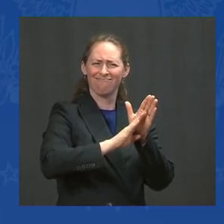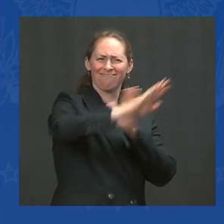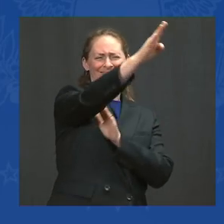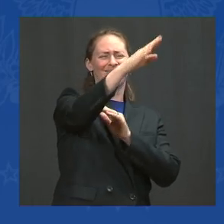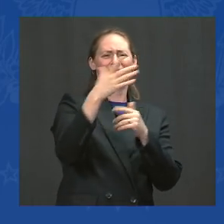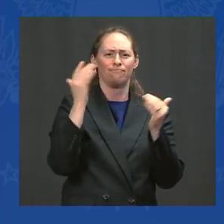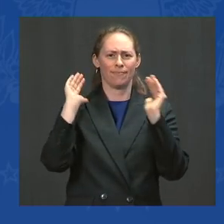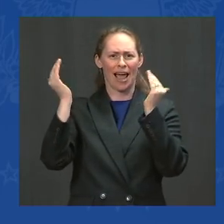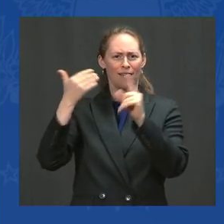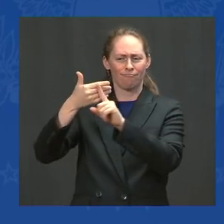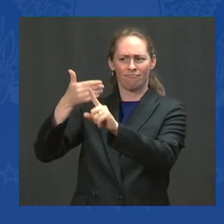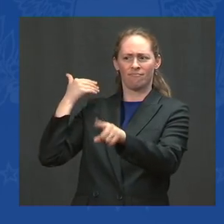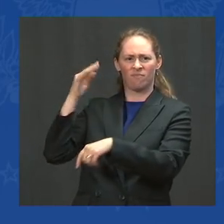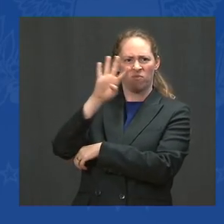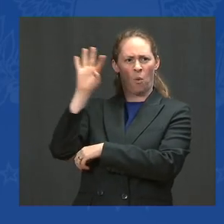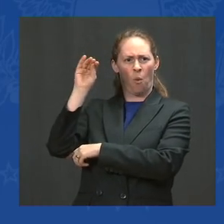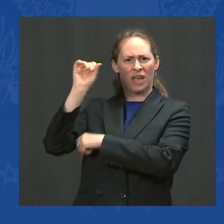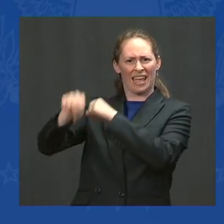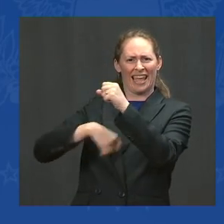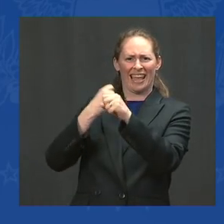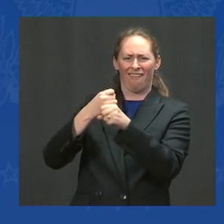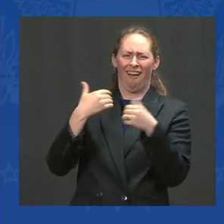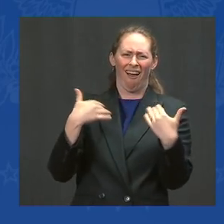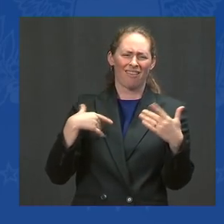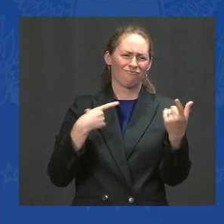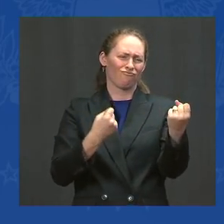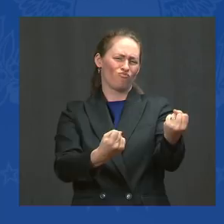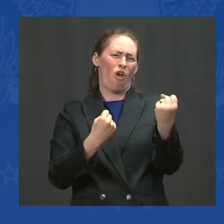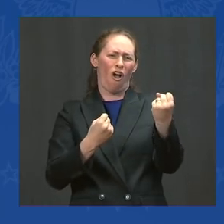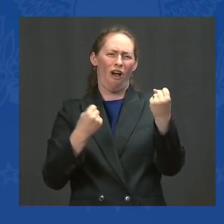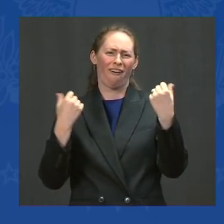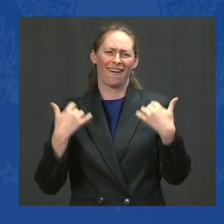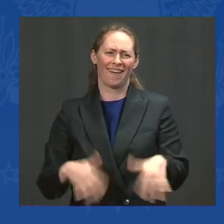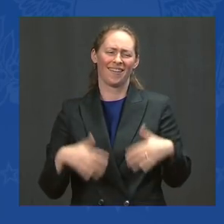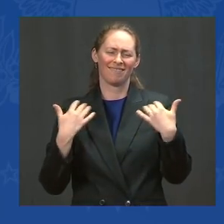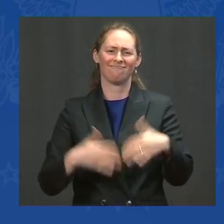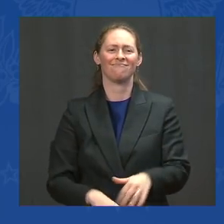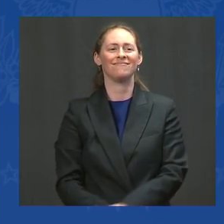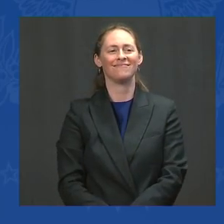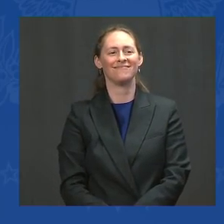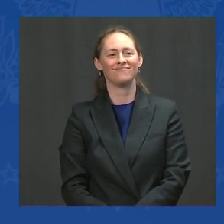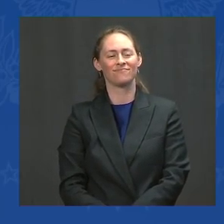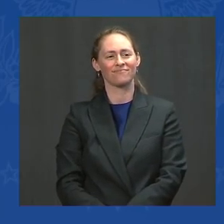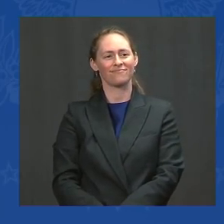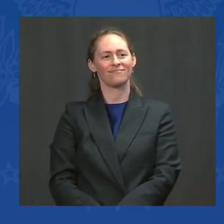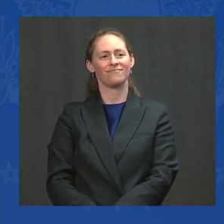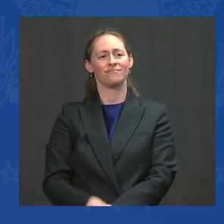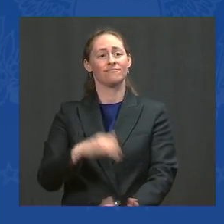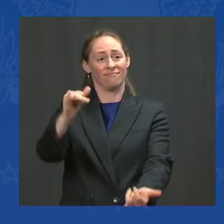And we know we've -- and now we knew that we needed to launch a war-time effort to get the --